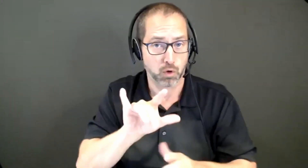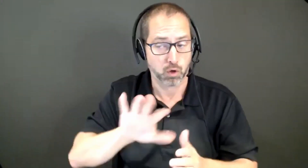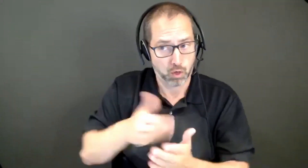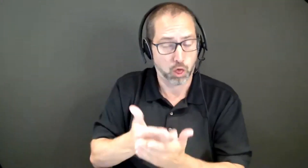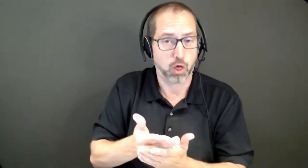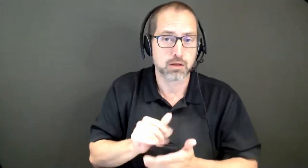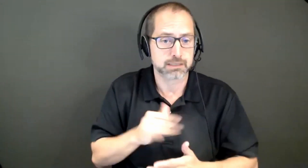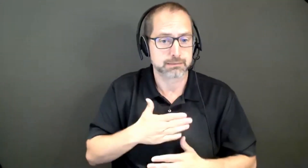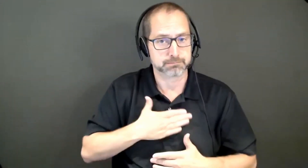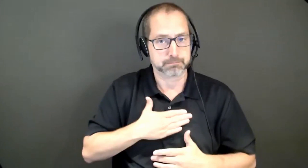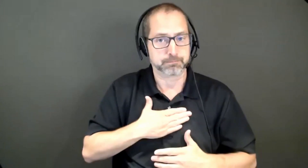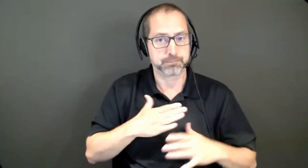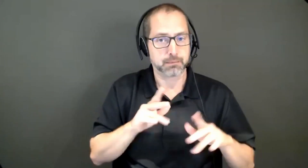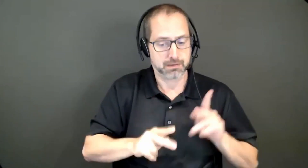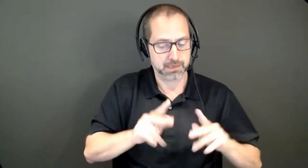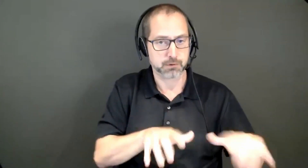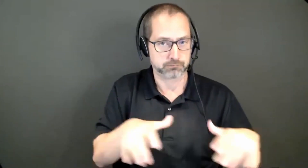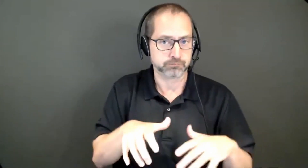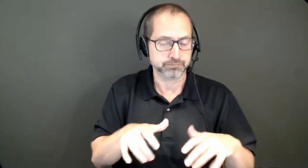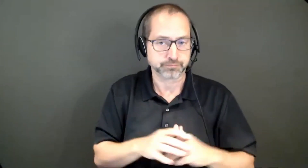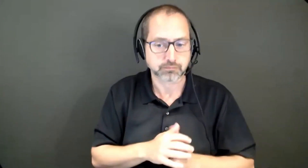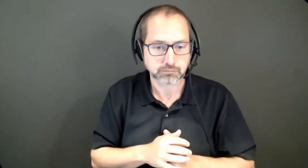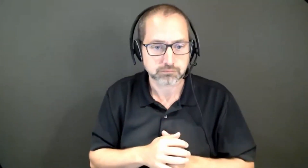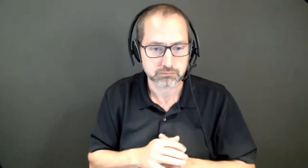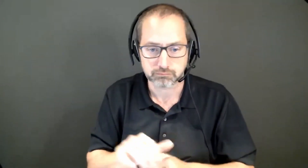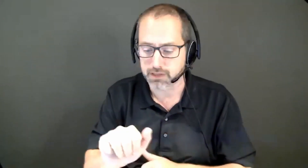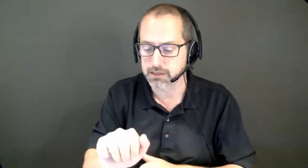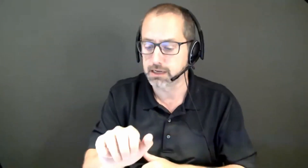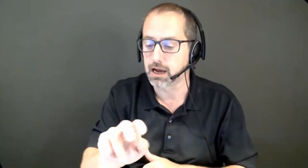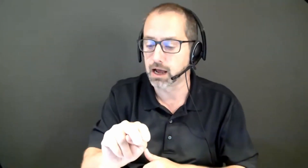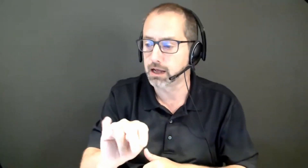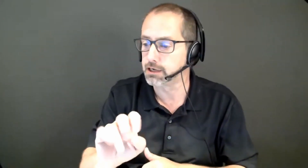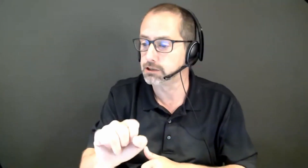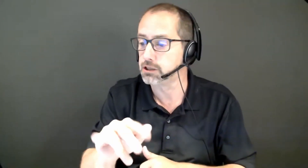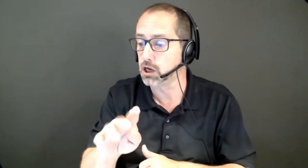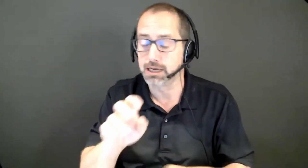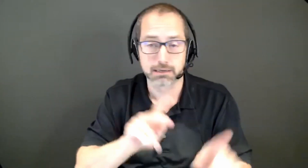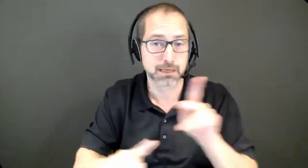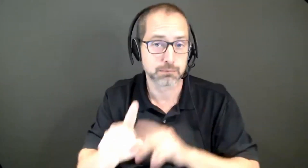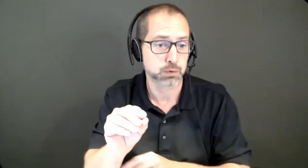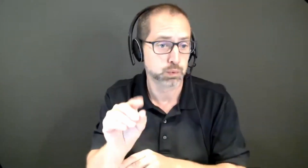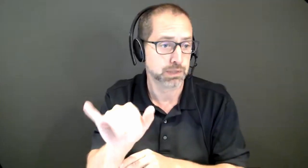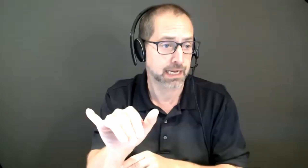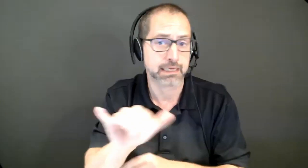the board that we all do it, but Anishinaabeg people do and it involves four sacred medicines.